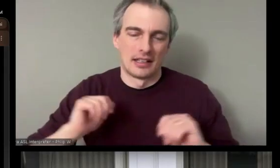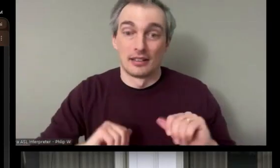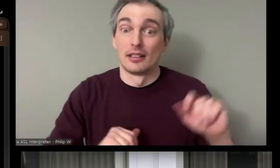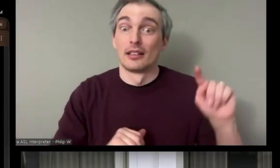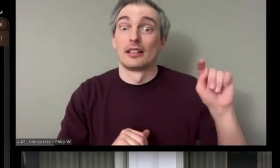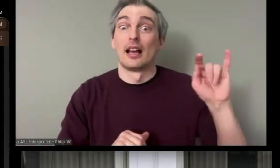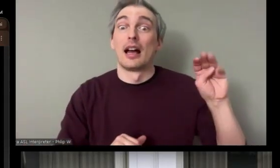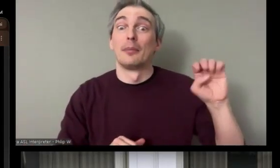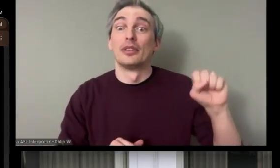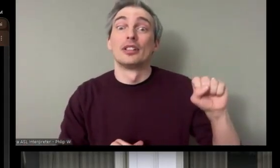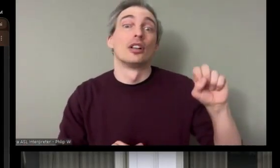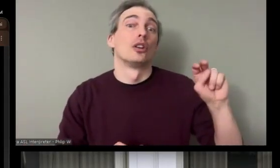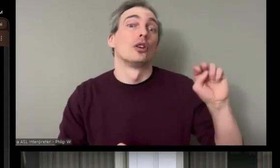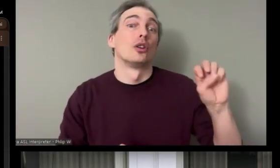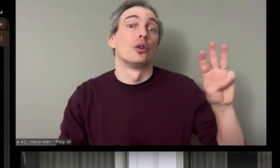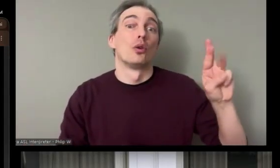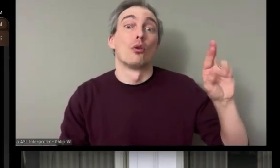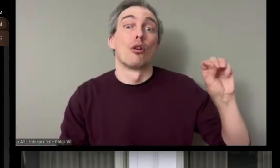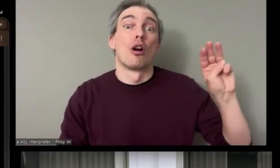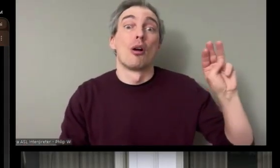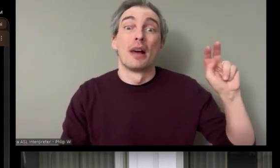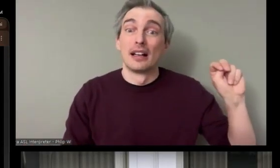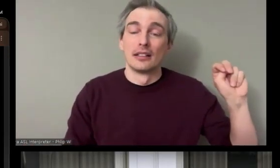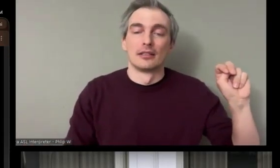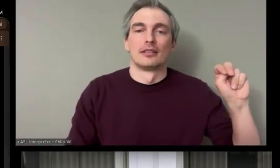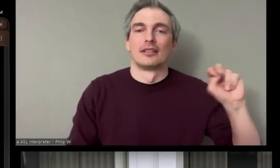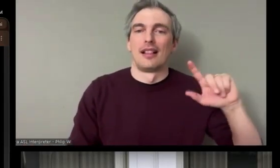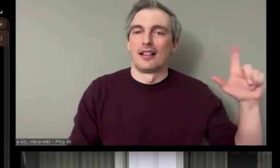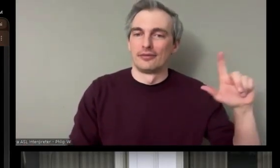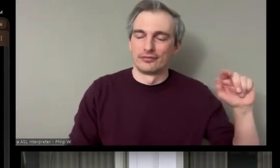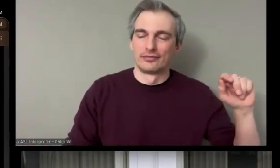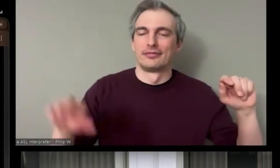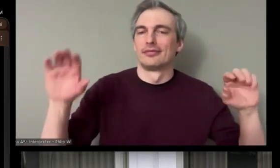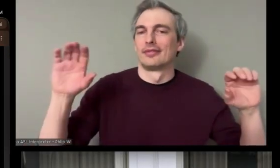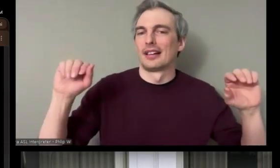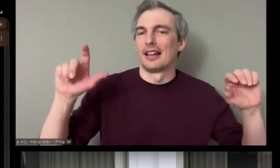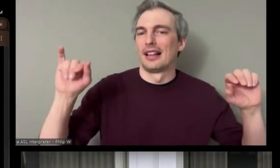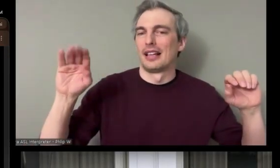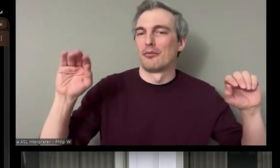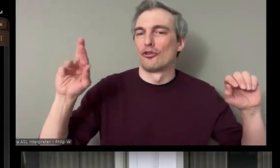And a little while back, there was a big discussion around changing that.